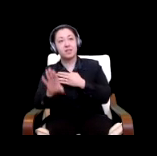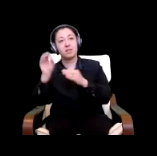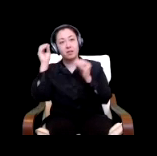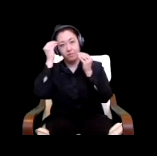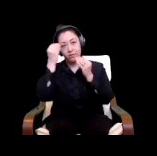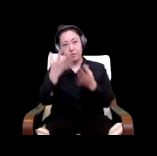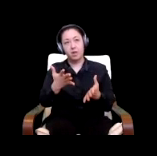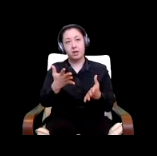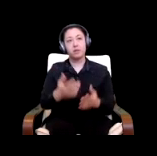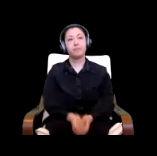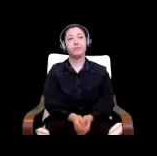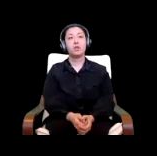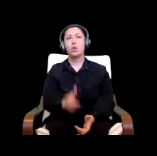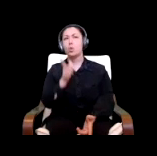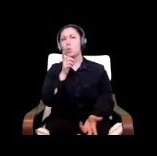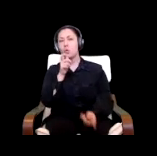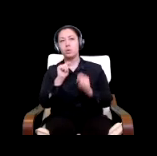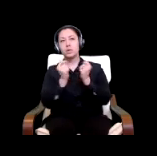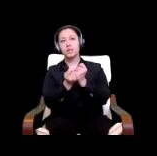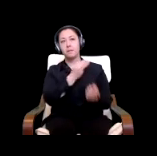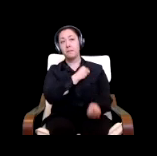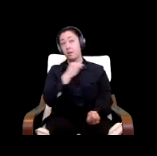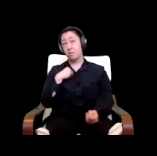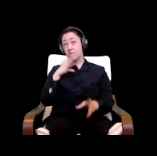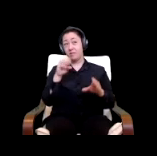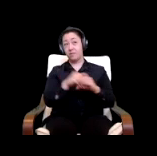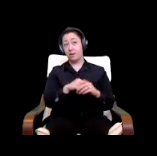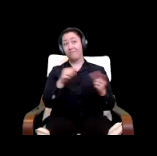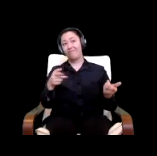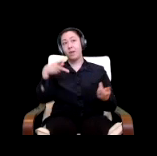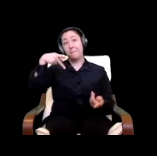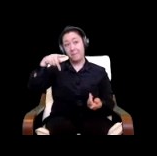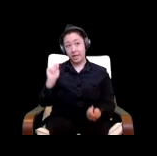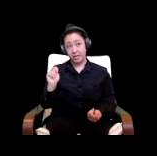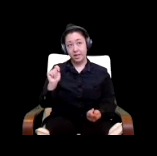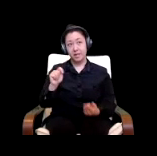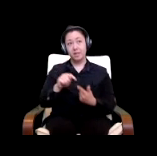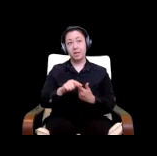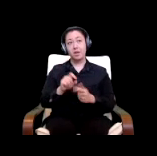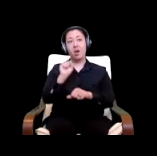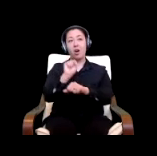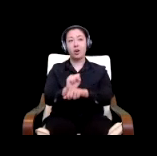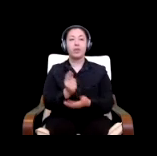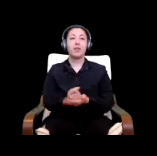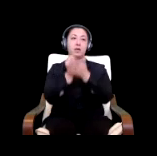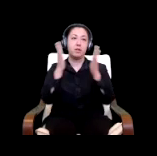Team members involved will likely be a physical therapist and occupational therapist. Some